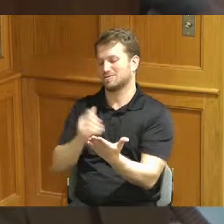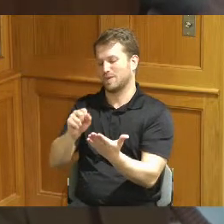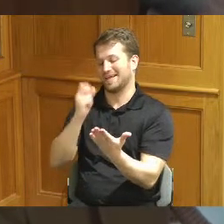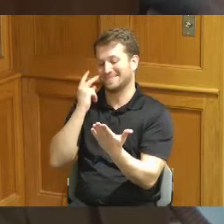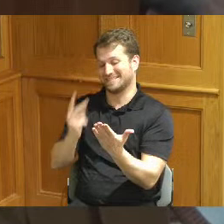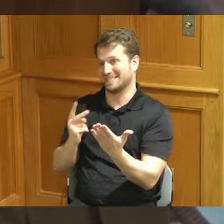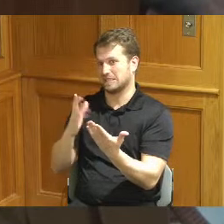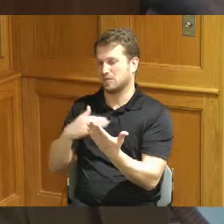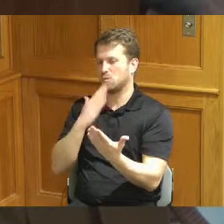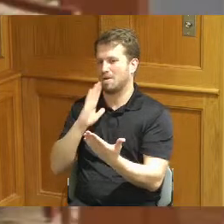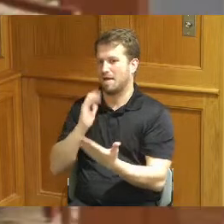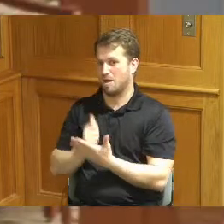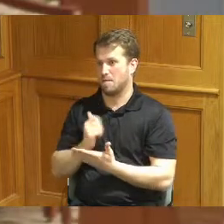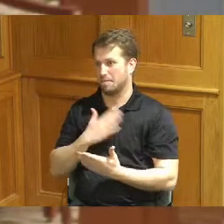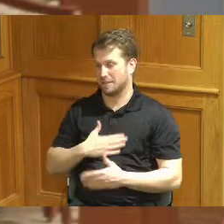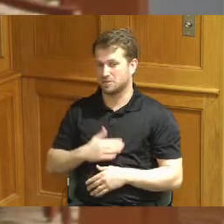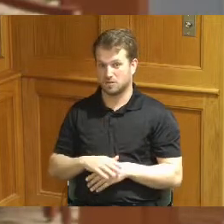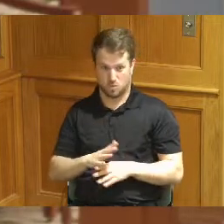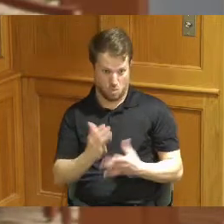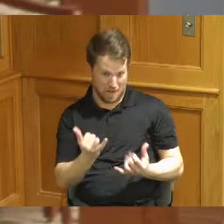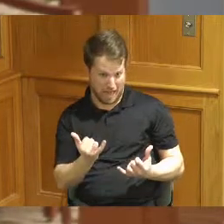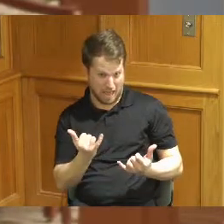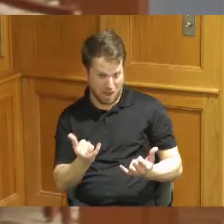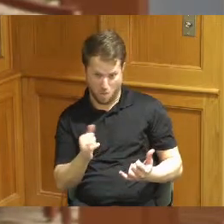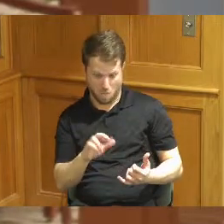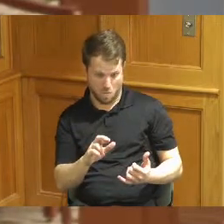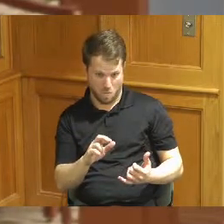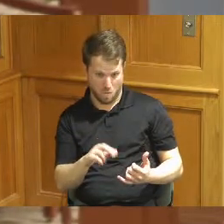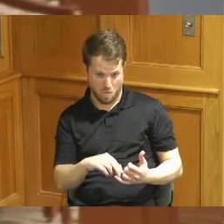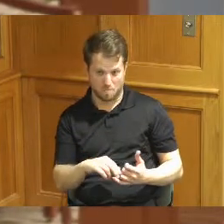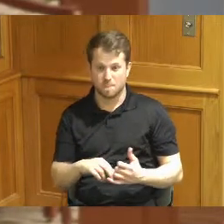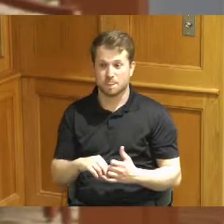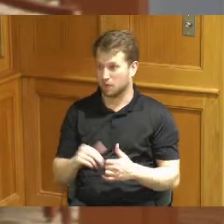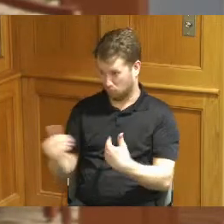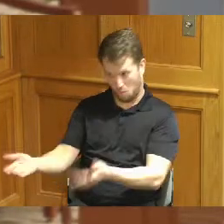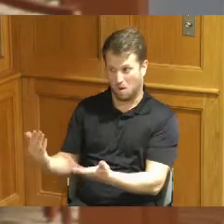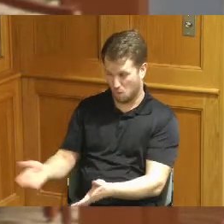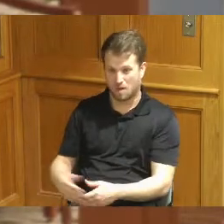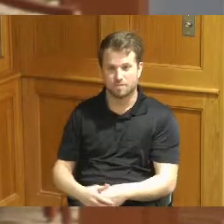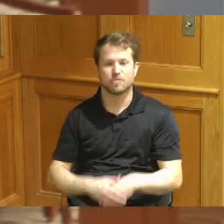do you want me to speak to it now or you want me to get yeah okay so the the Greater Cincinnati